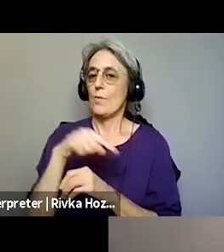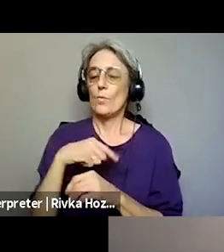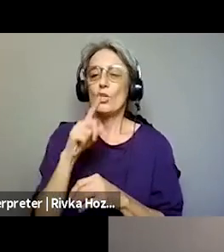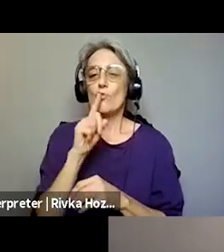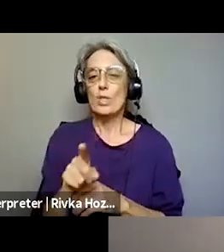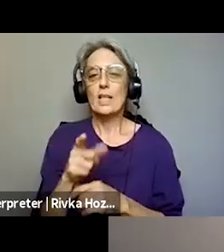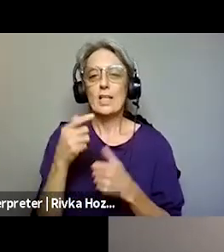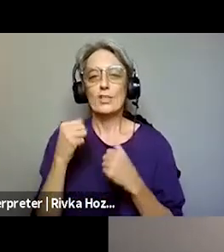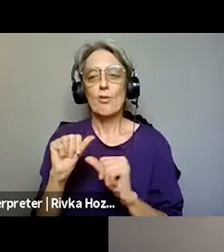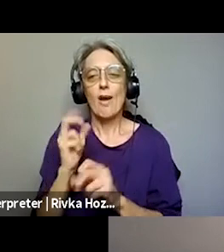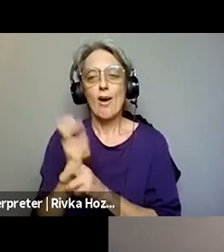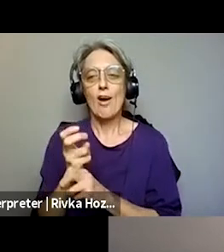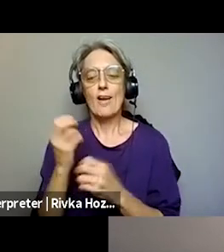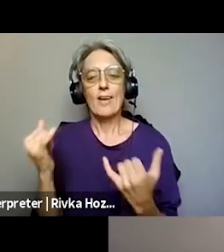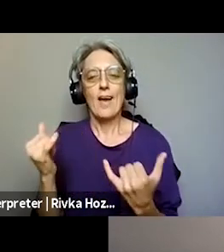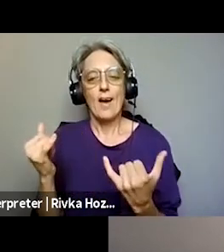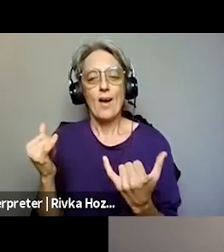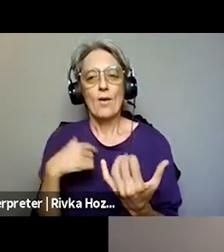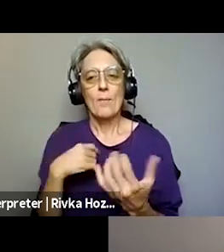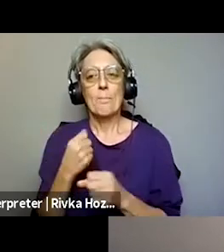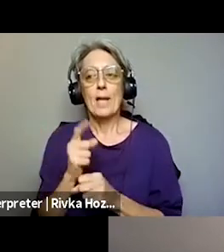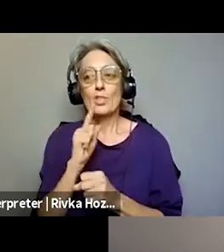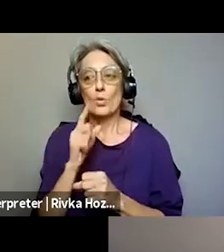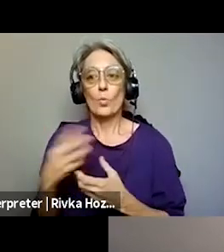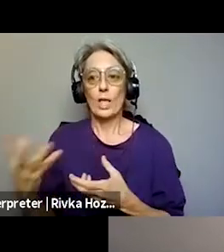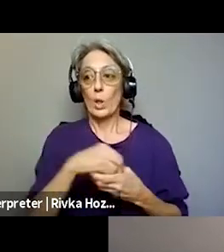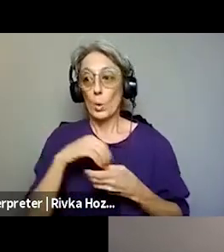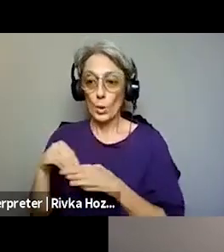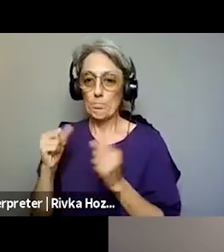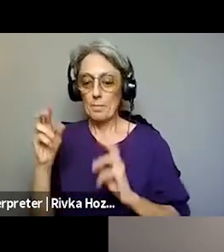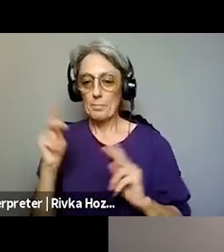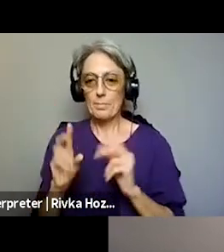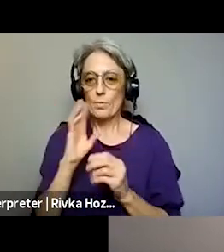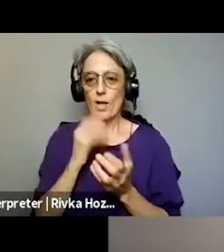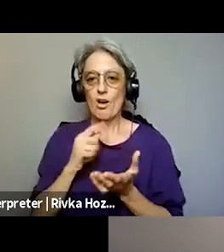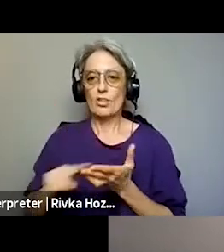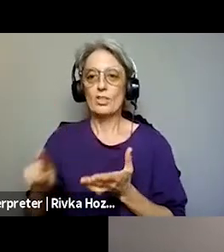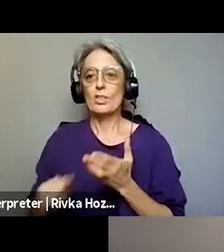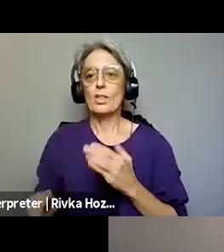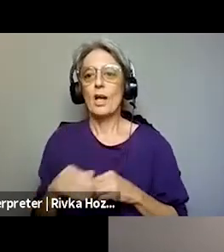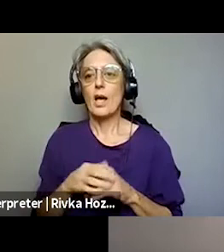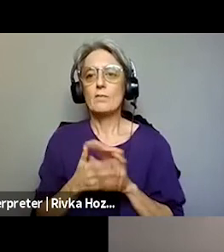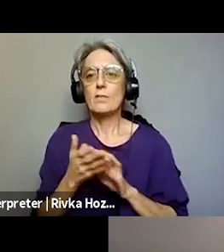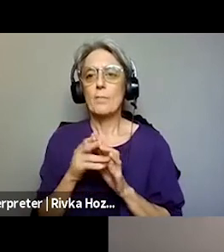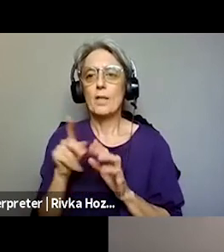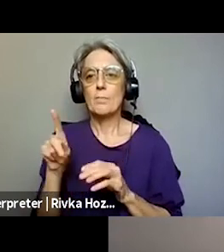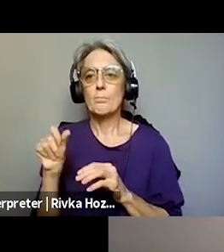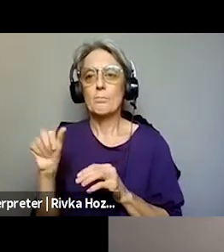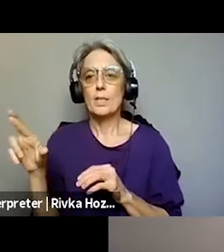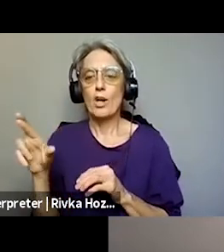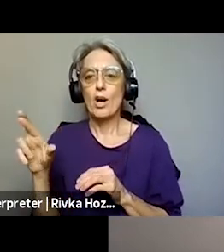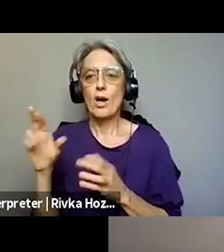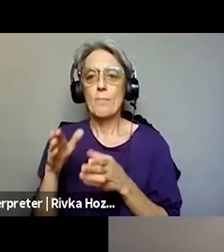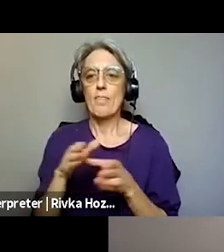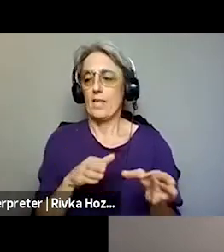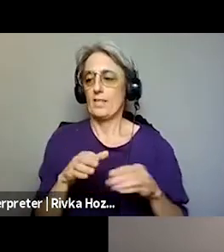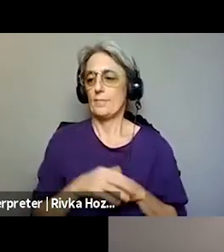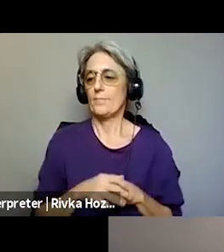ensure that our research is inclusive and we’re following PR methods so many of our investigators